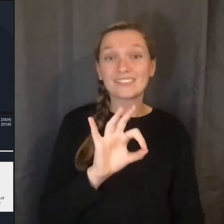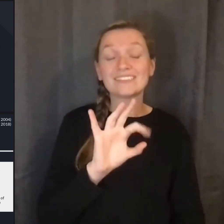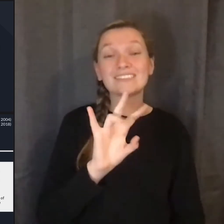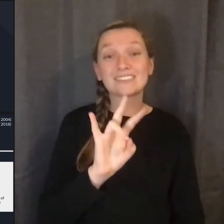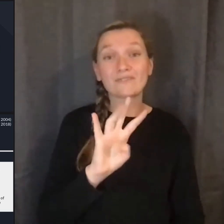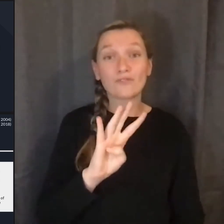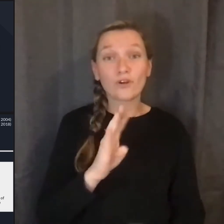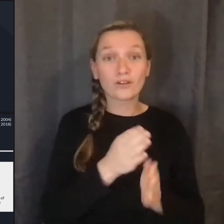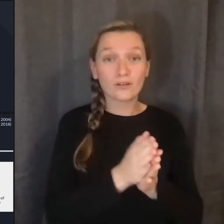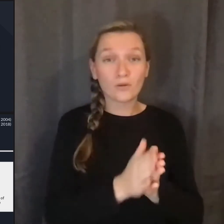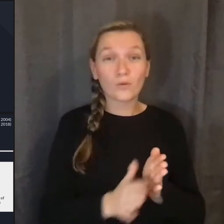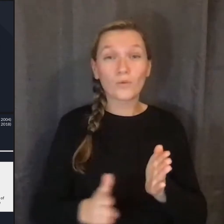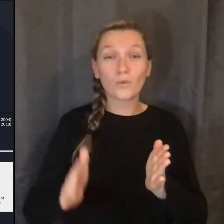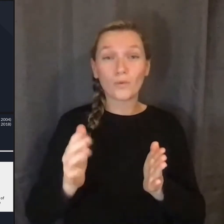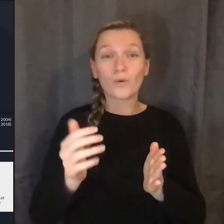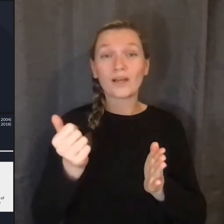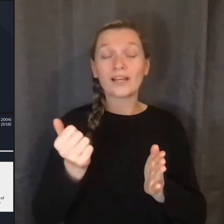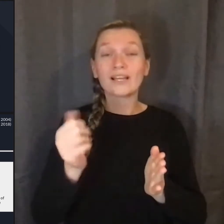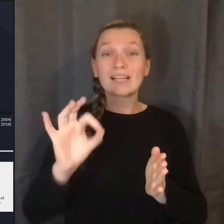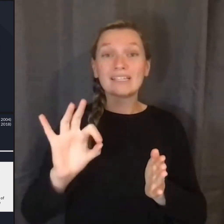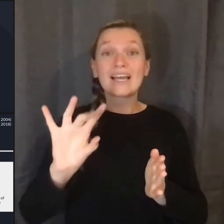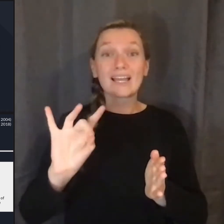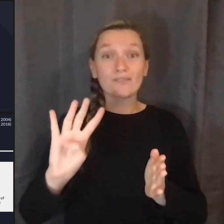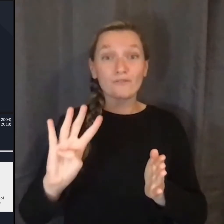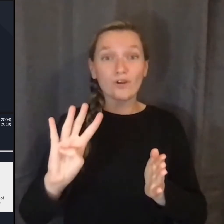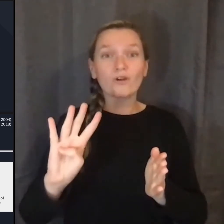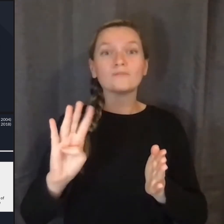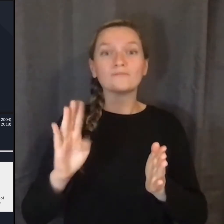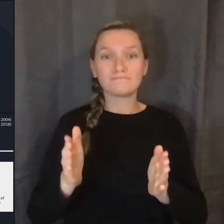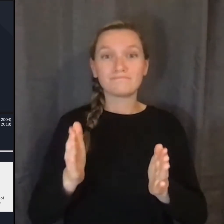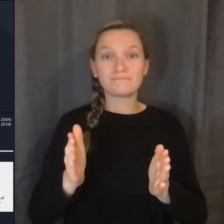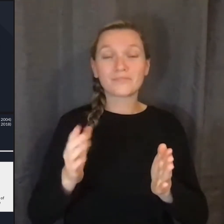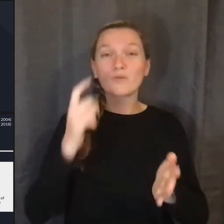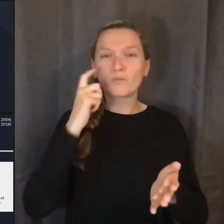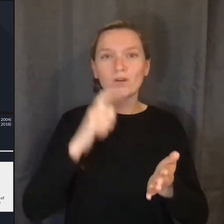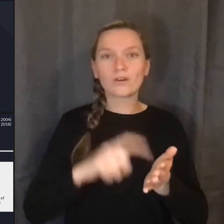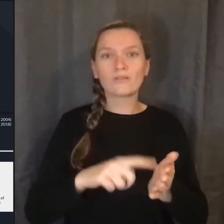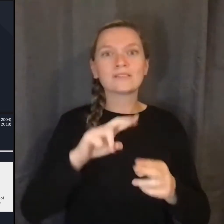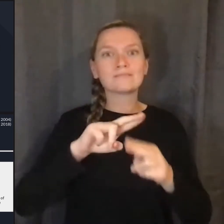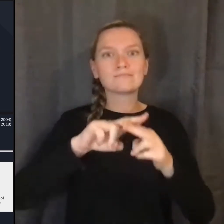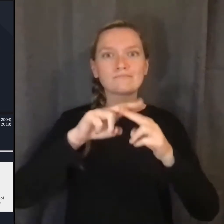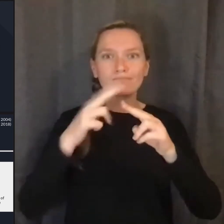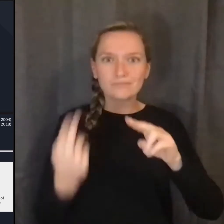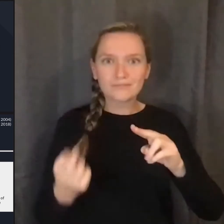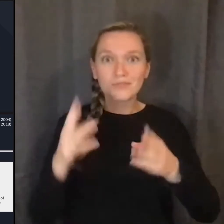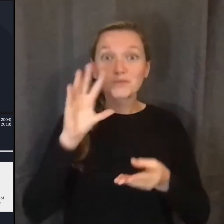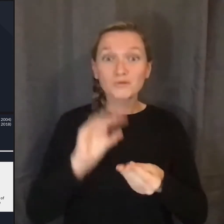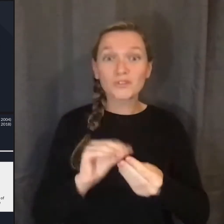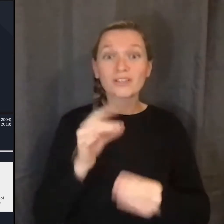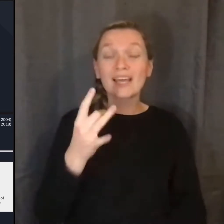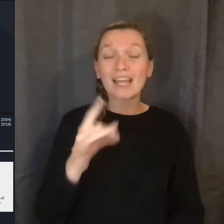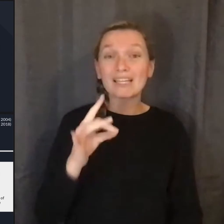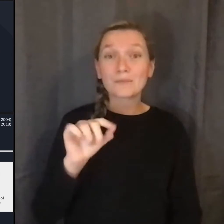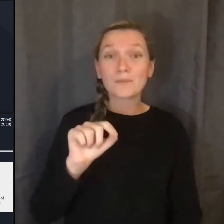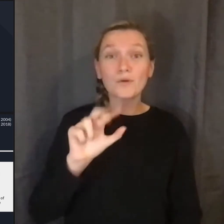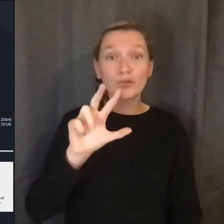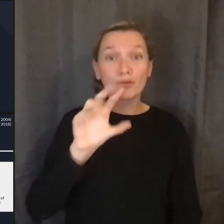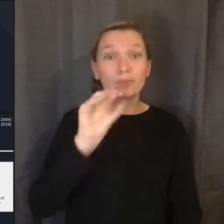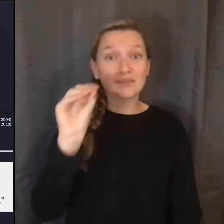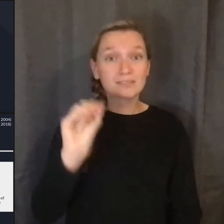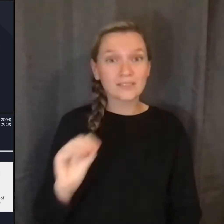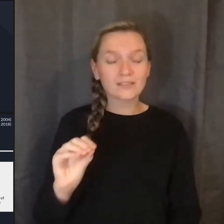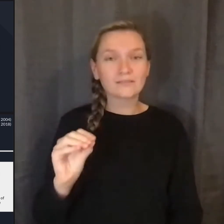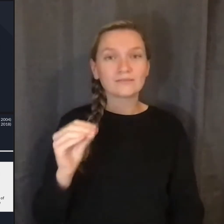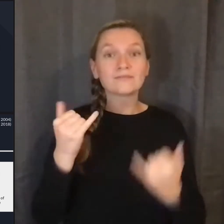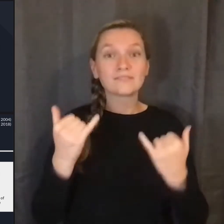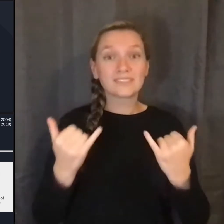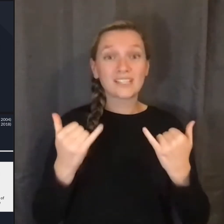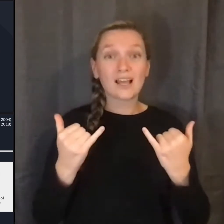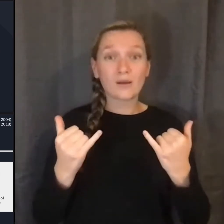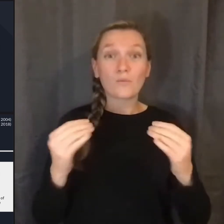From 1974 to 1984 we can see that there was a decrease at residential schools of 18.3 percent.